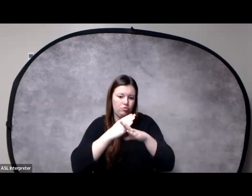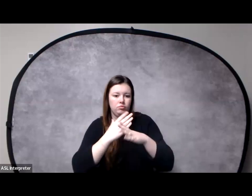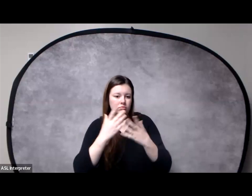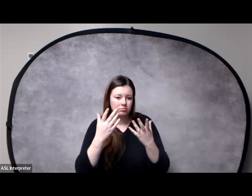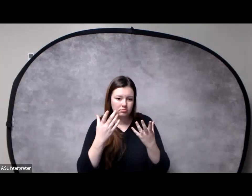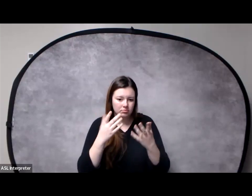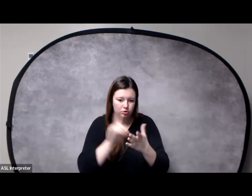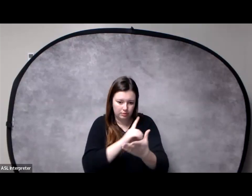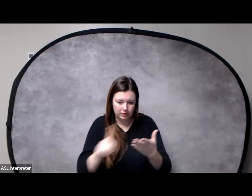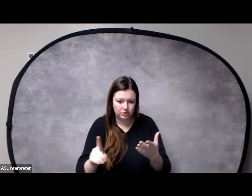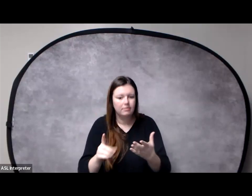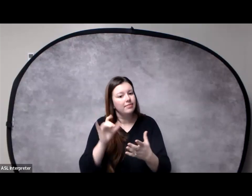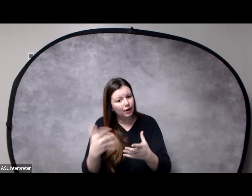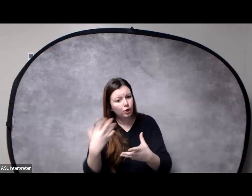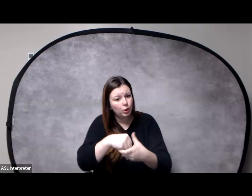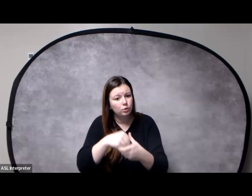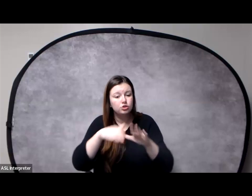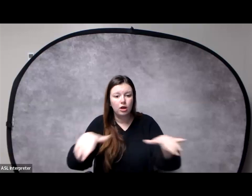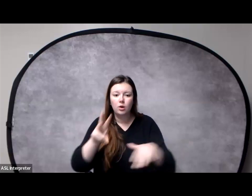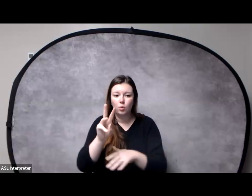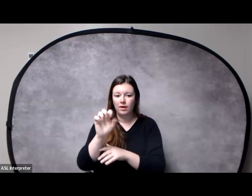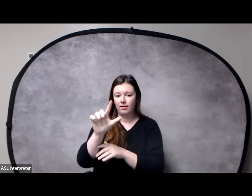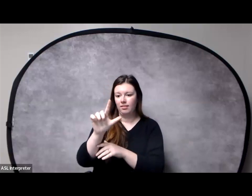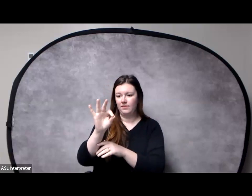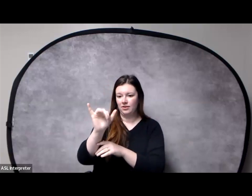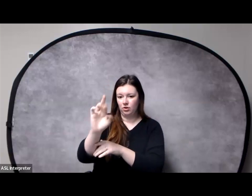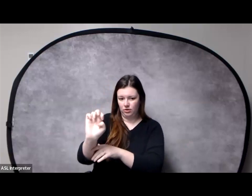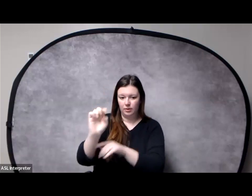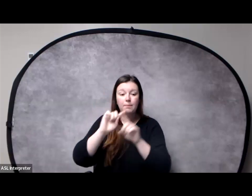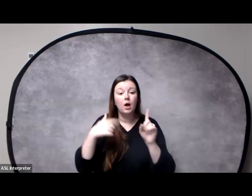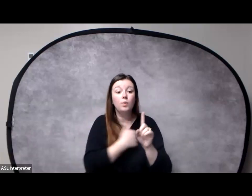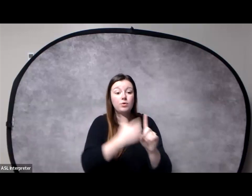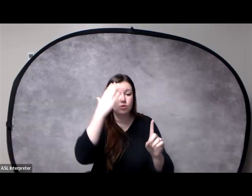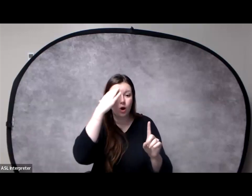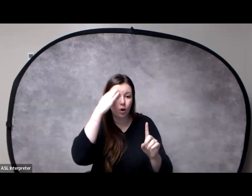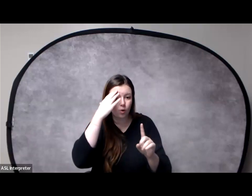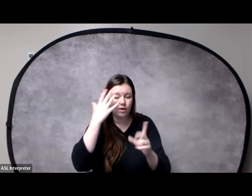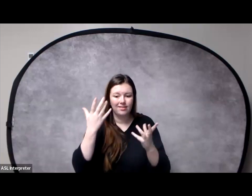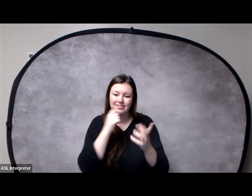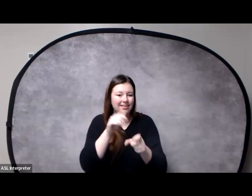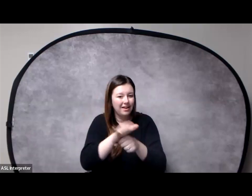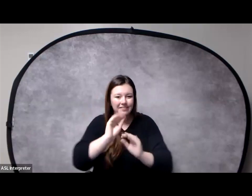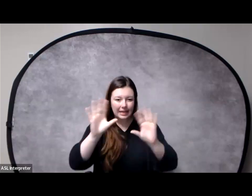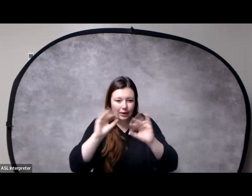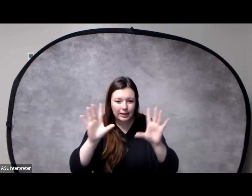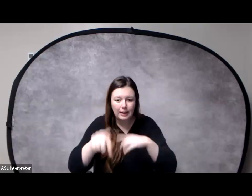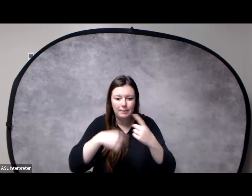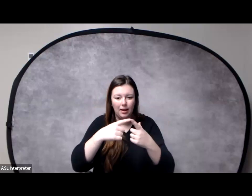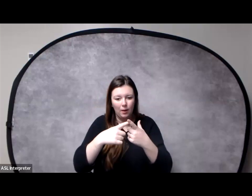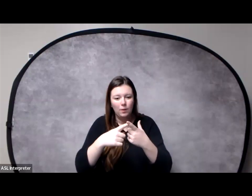But we're aware that there's been a lack of clarity about these requirements among some organizations when it comes to child welfare.